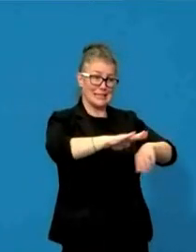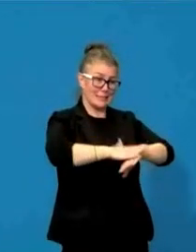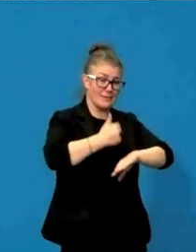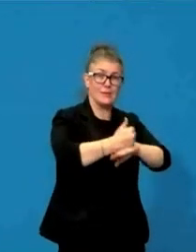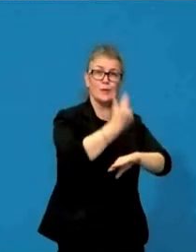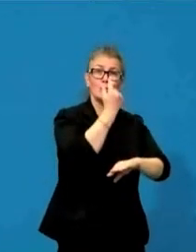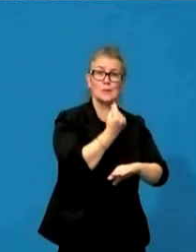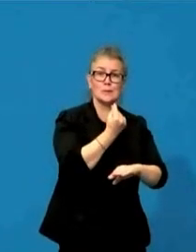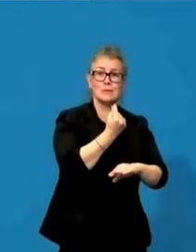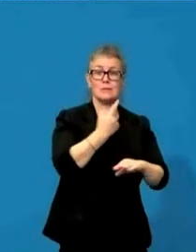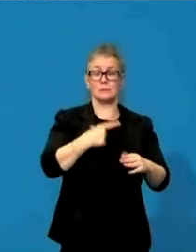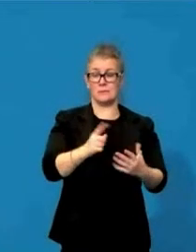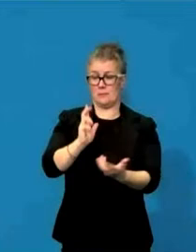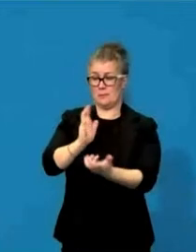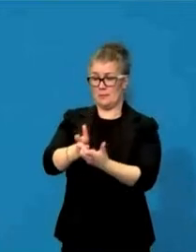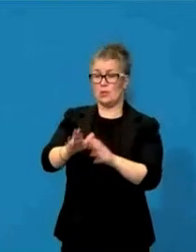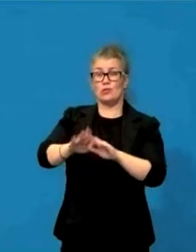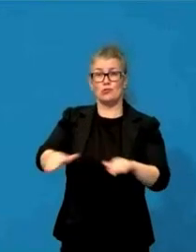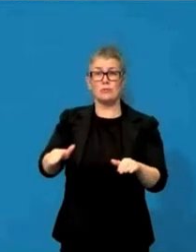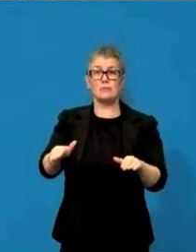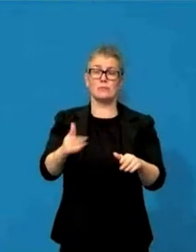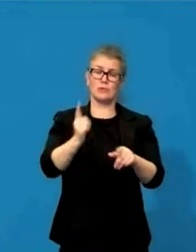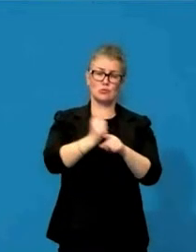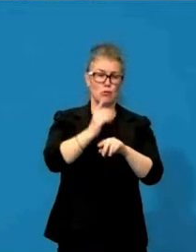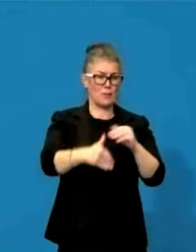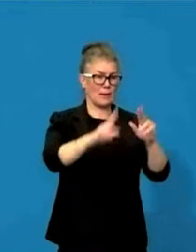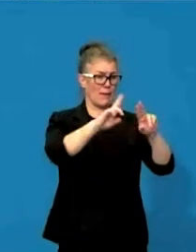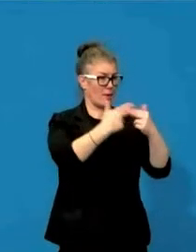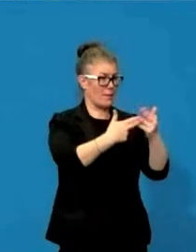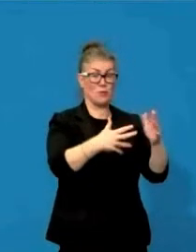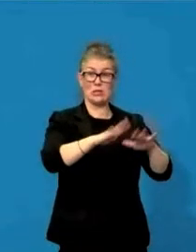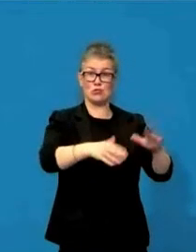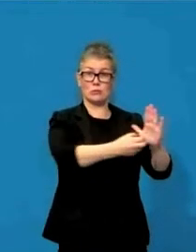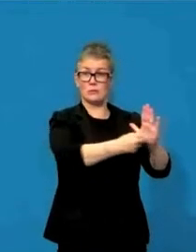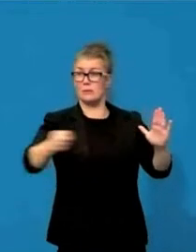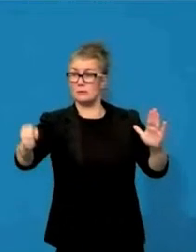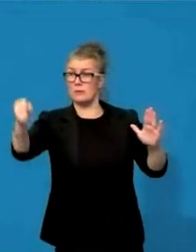children being taken away, placed in homes and all of those. So, that intervention stuff.